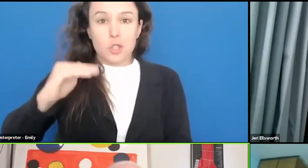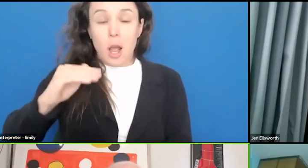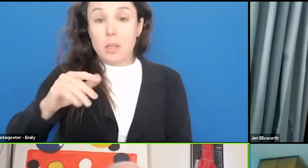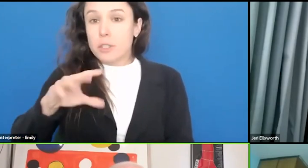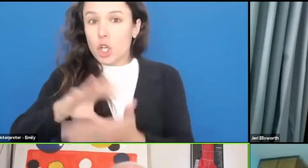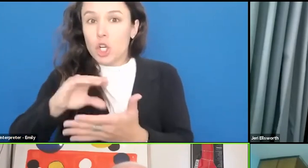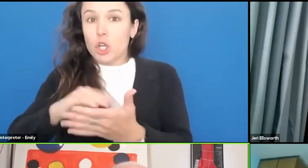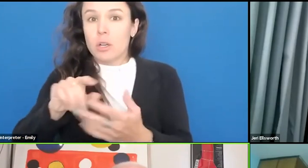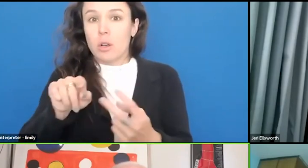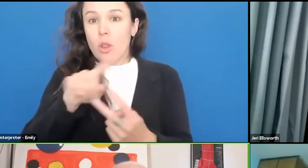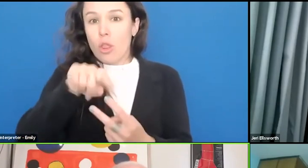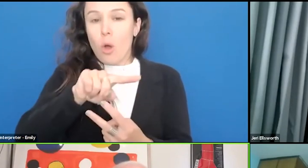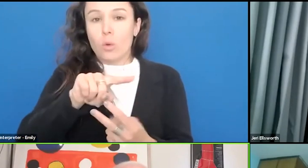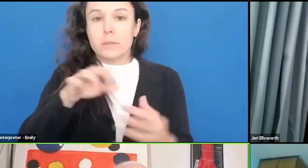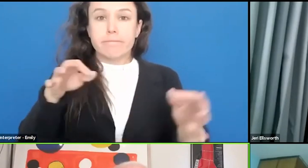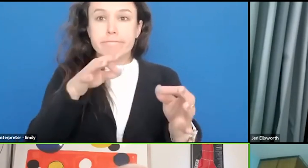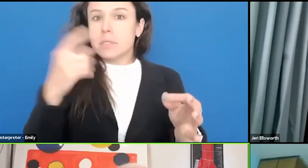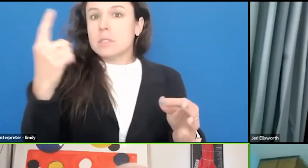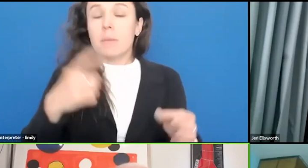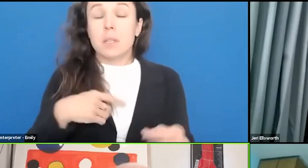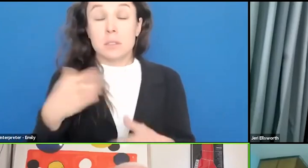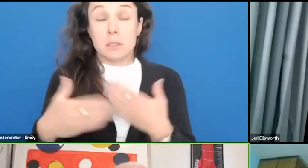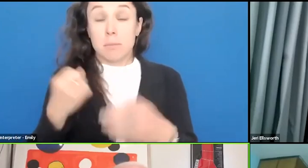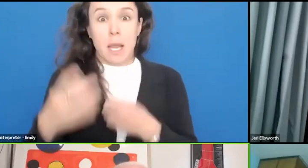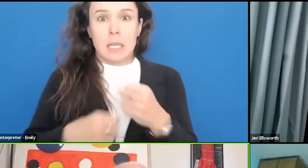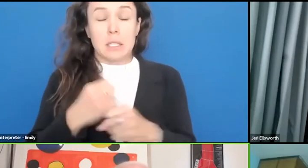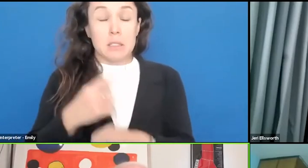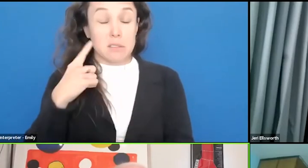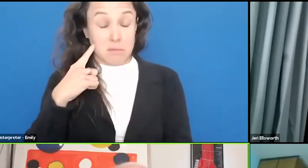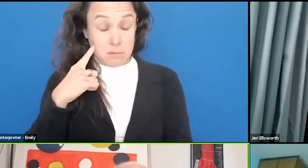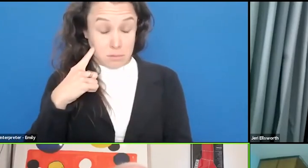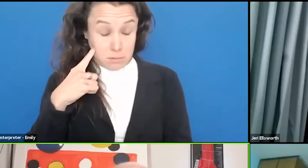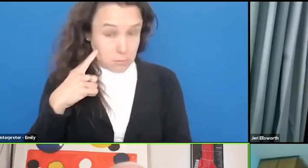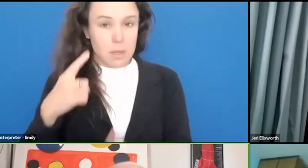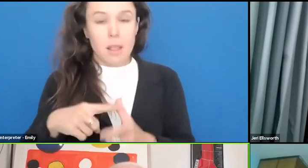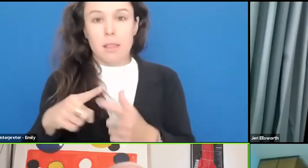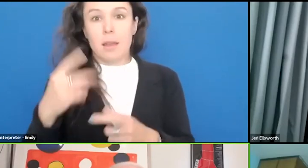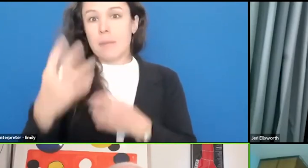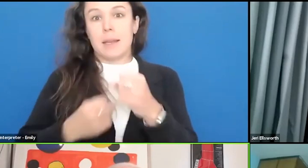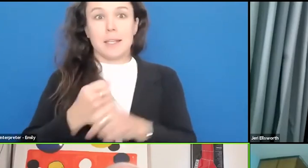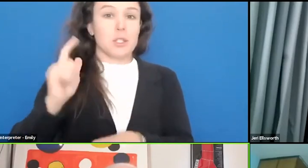many years before something remotely resembling music emanates from your child, and that system --